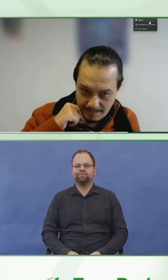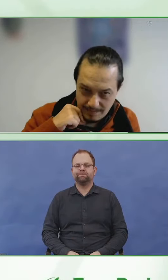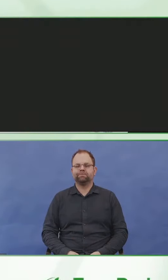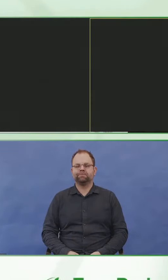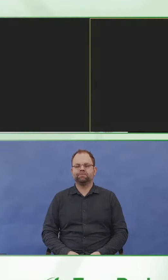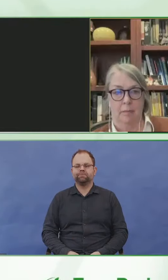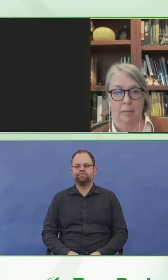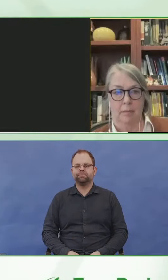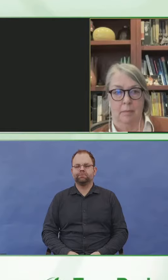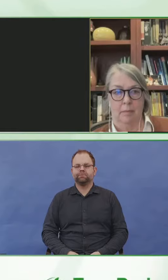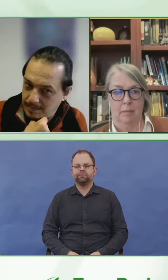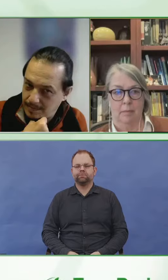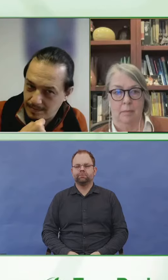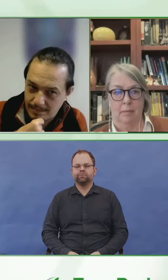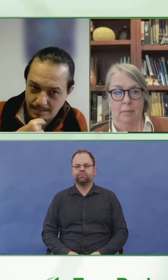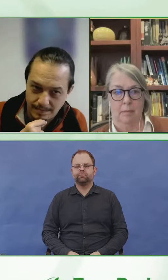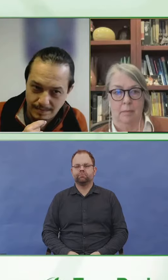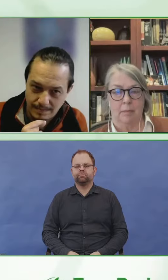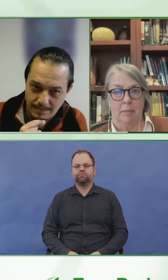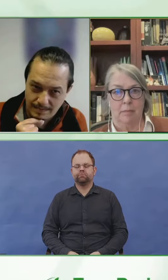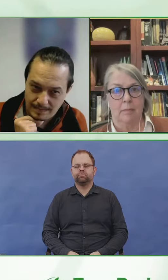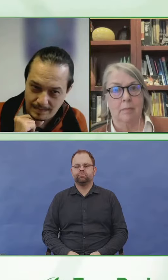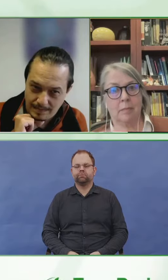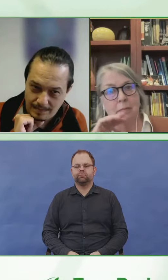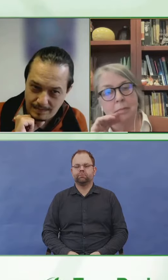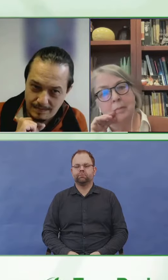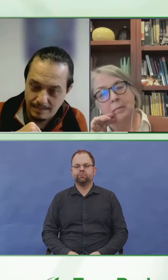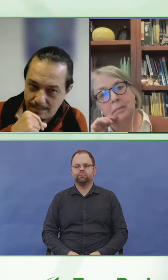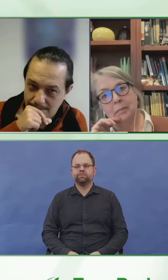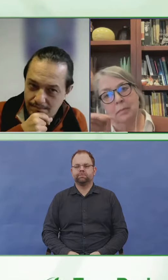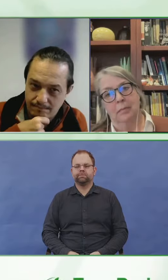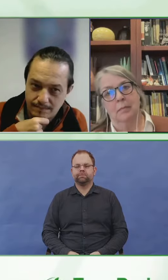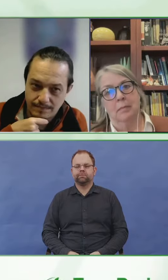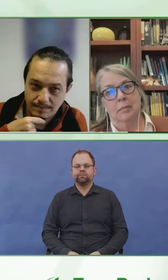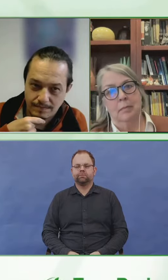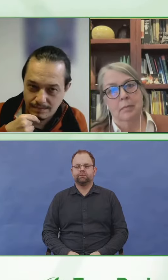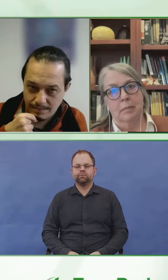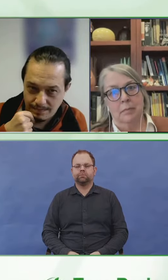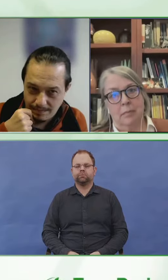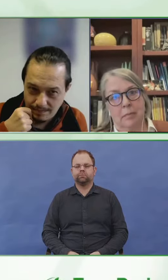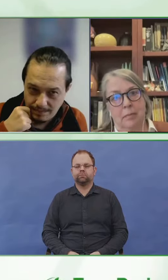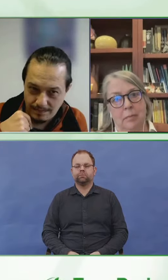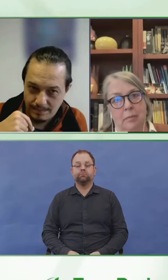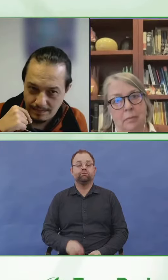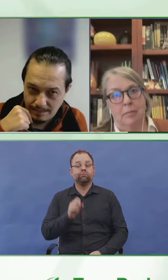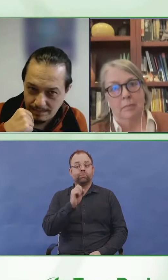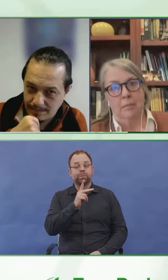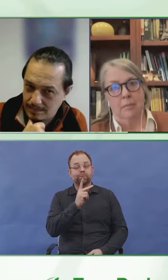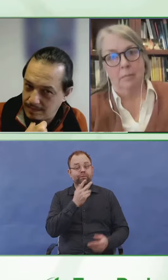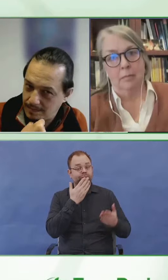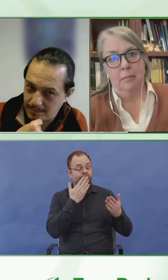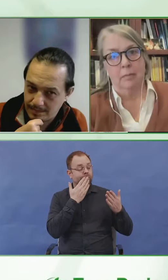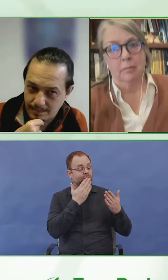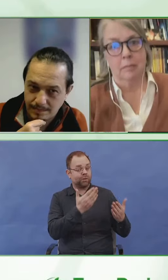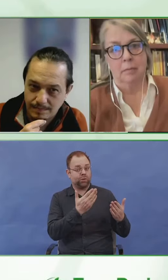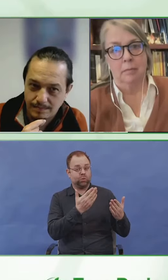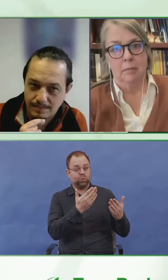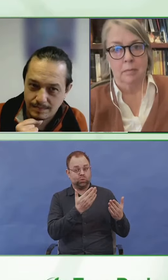built from what the many funds and where the money comes from. So if we want different kinds of systems or we want assistance for